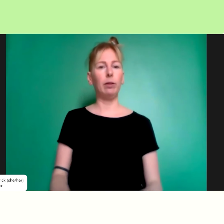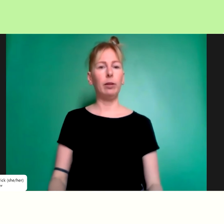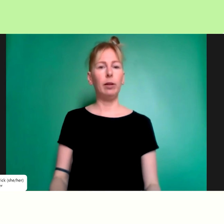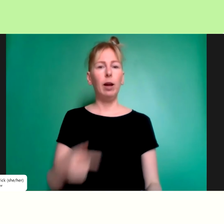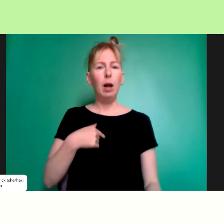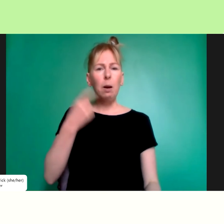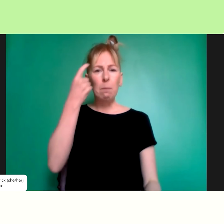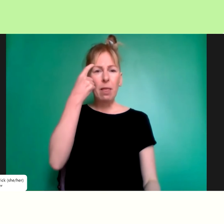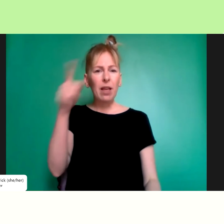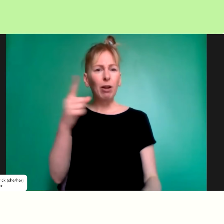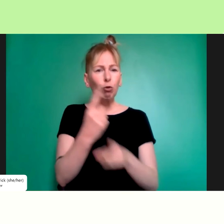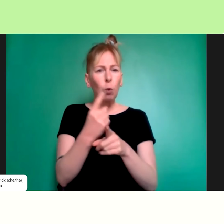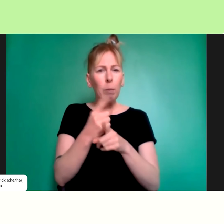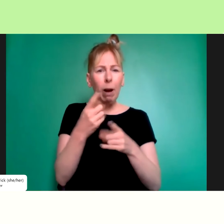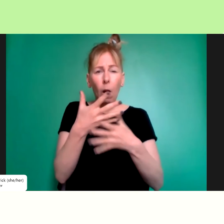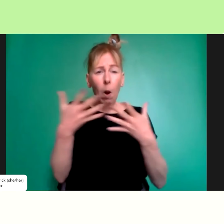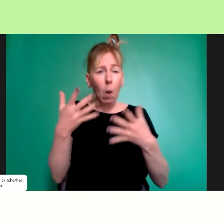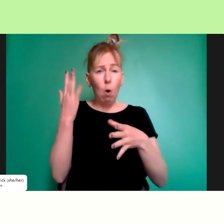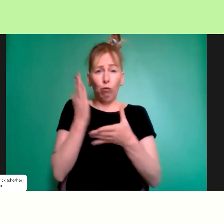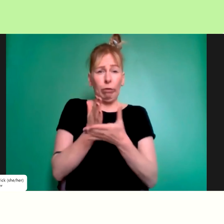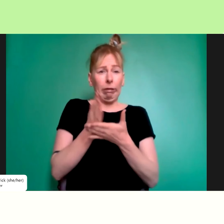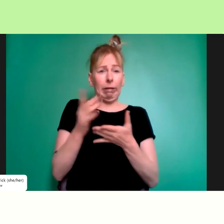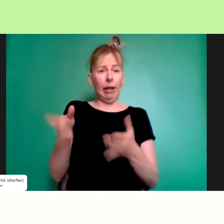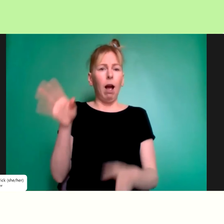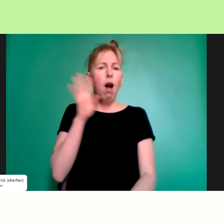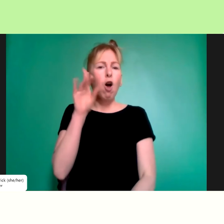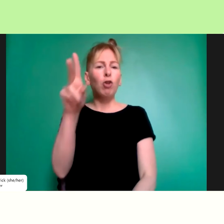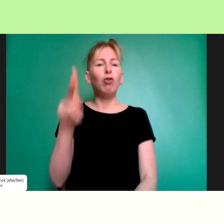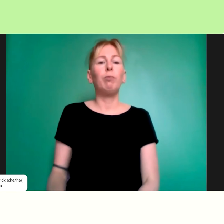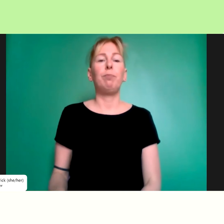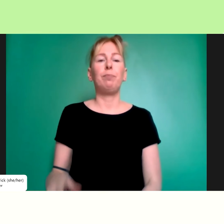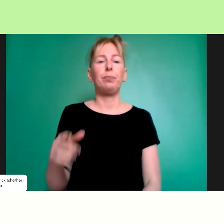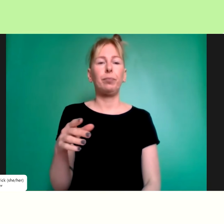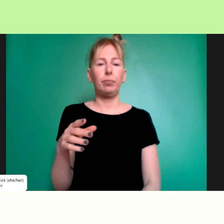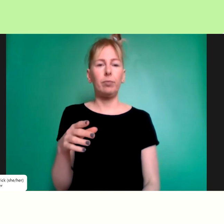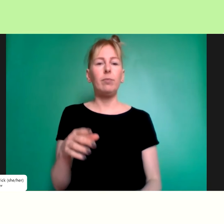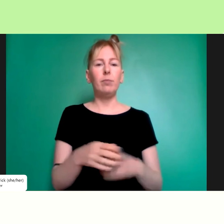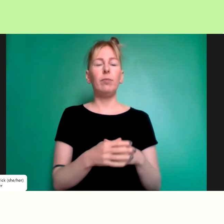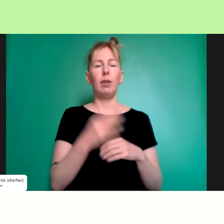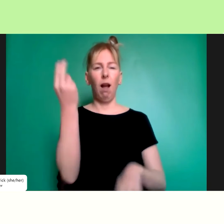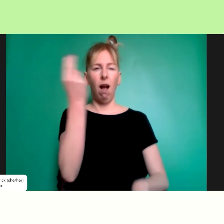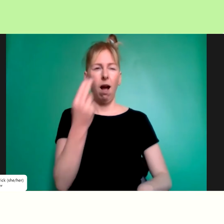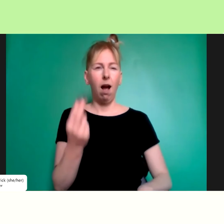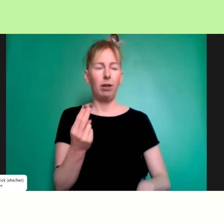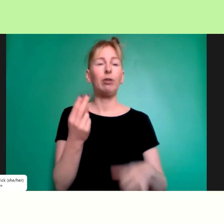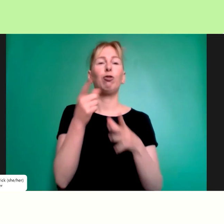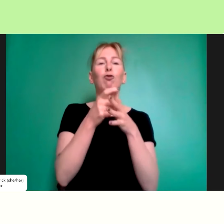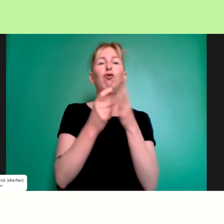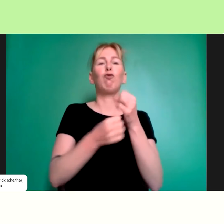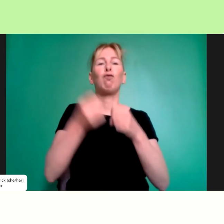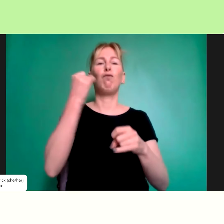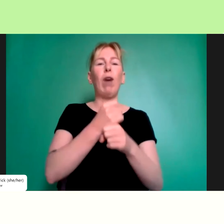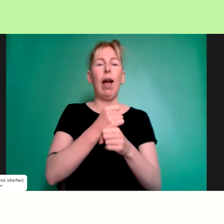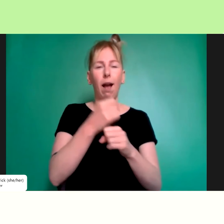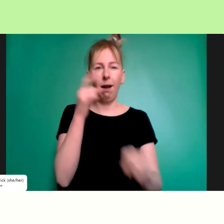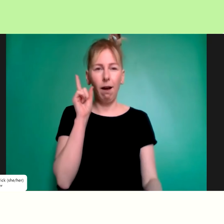And she was describing something that she called the self-care industrial complex. I'm just going to repeat that again because I think it's an amazing phrase, the self-care